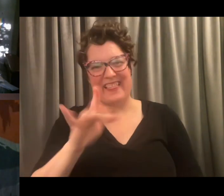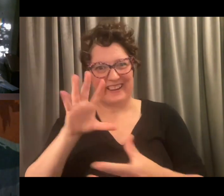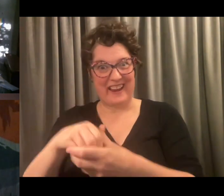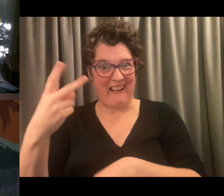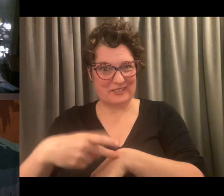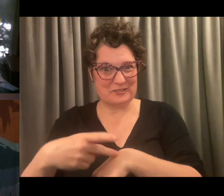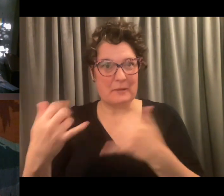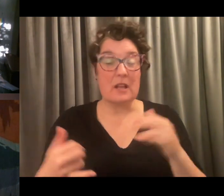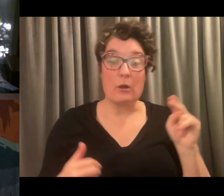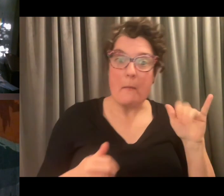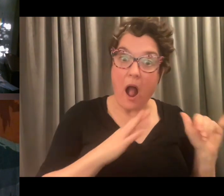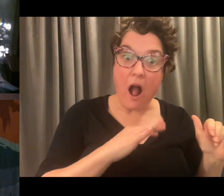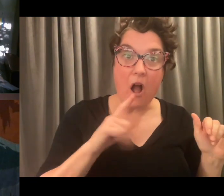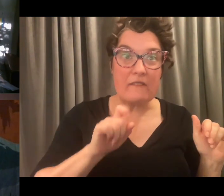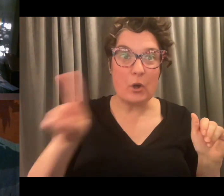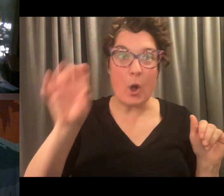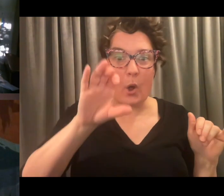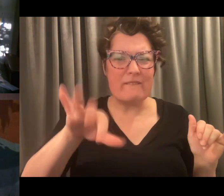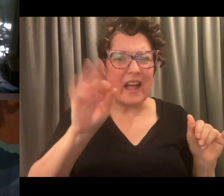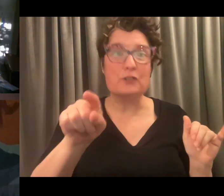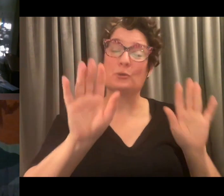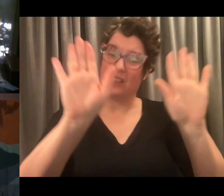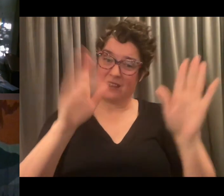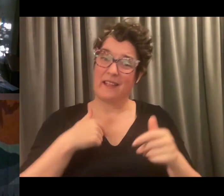Can I just say like, I just want the, the people listening, if they haven't